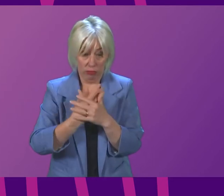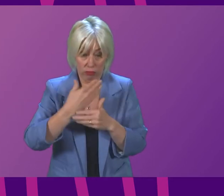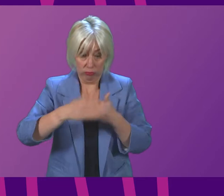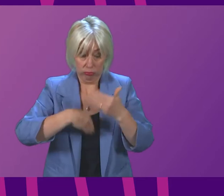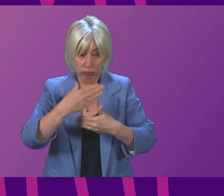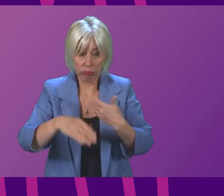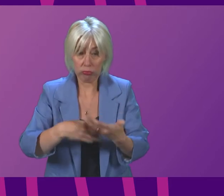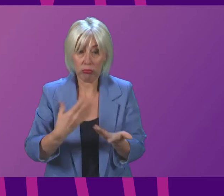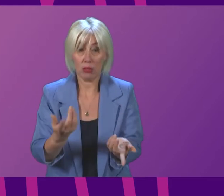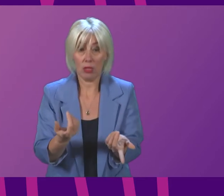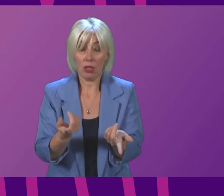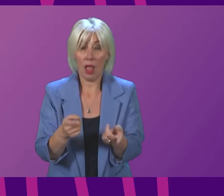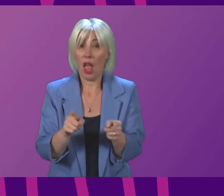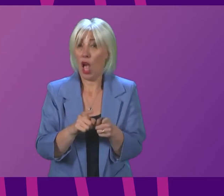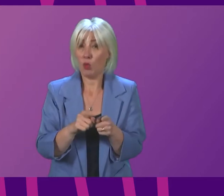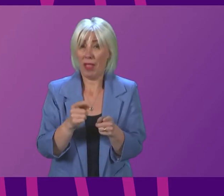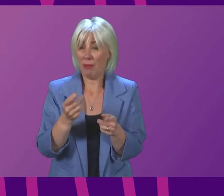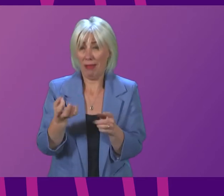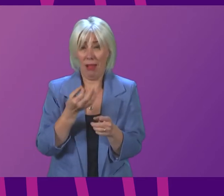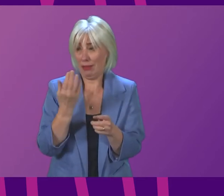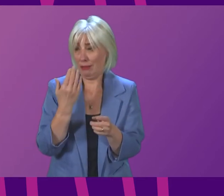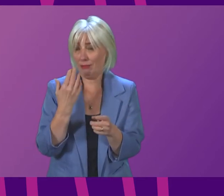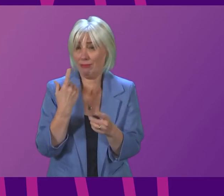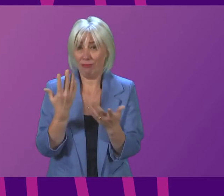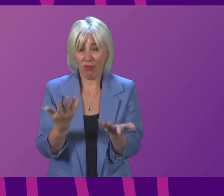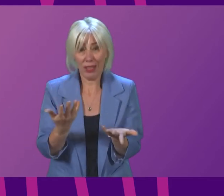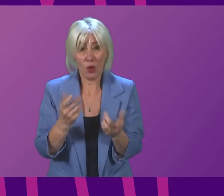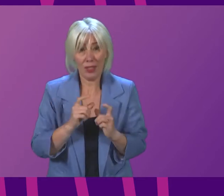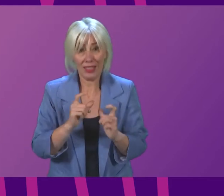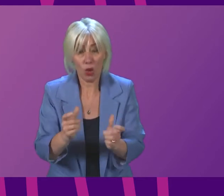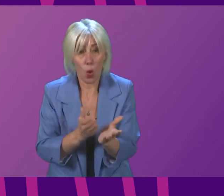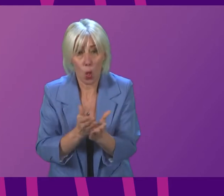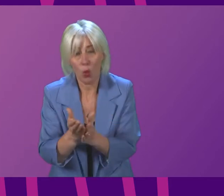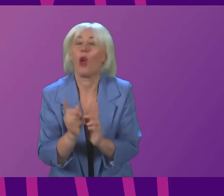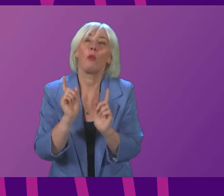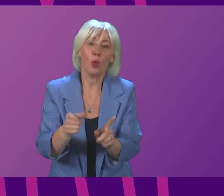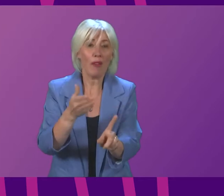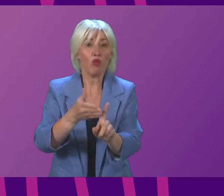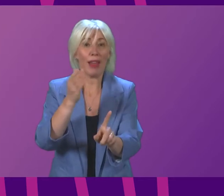that Mr Mason put to me a few moments ago. We must recognise that there may well be changes